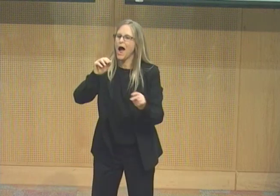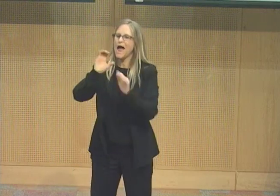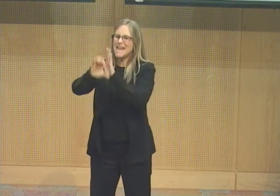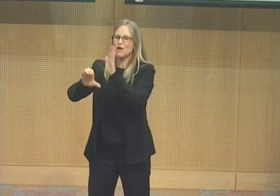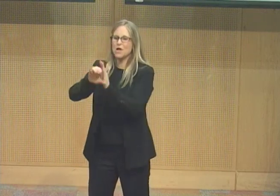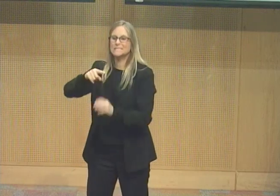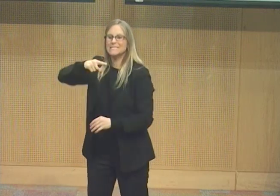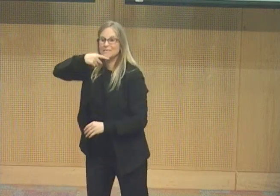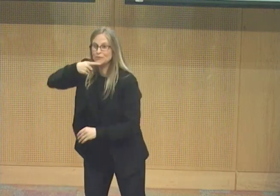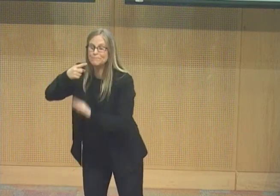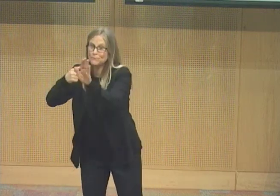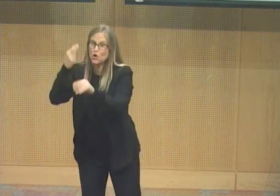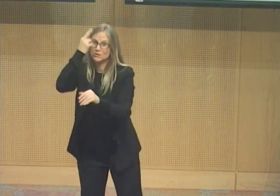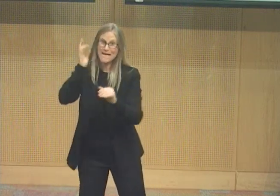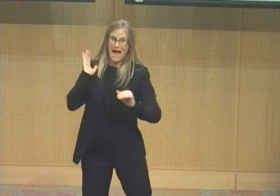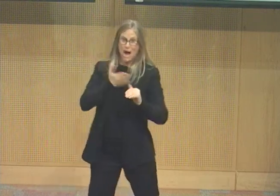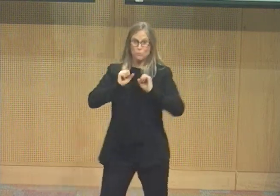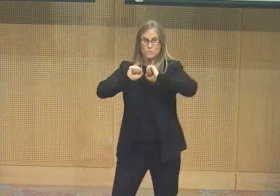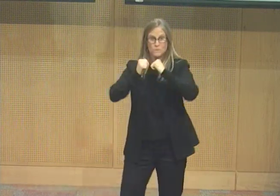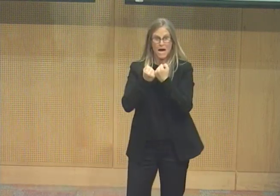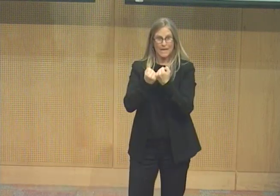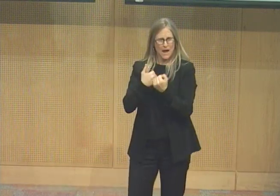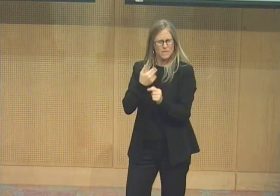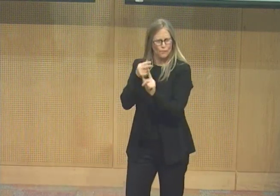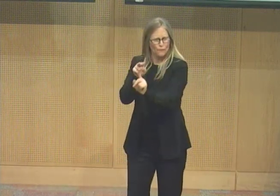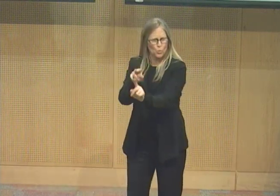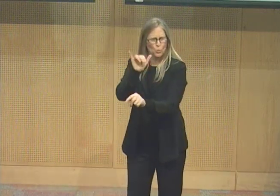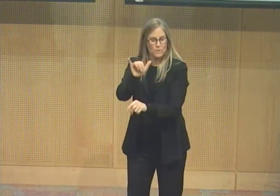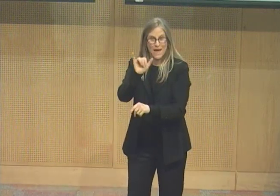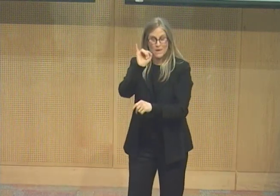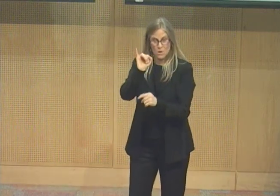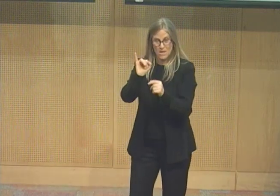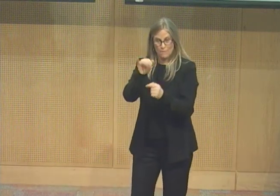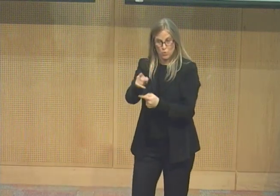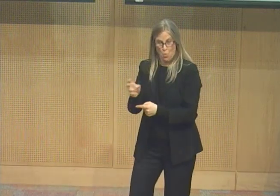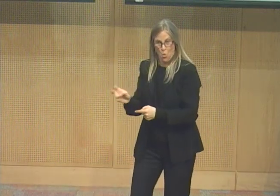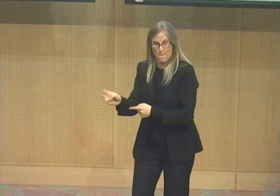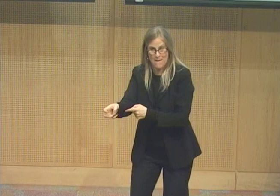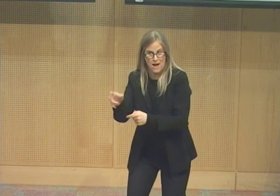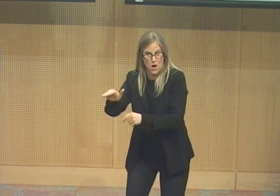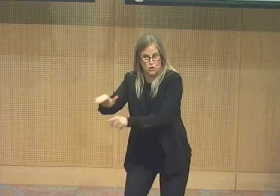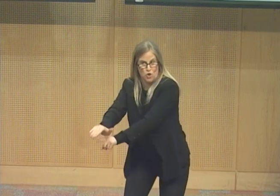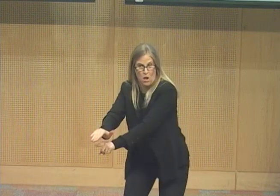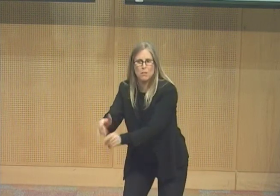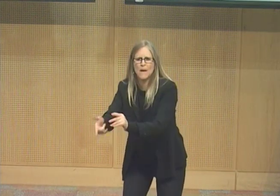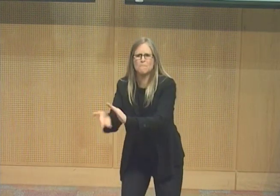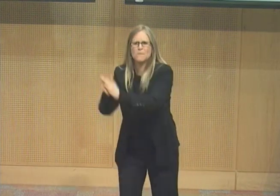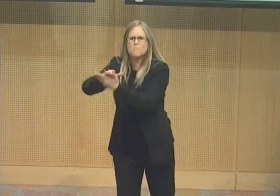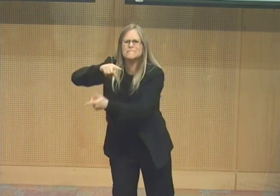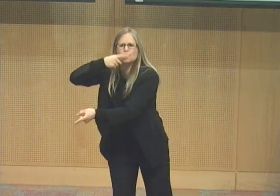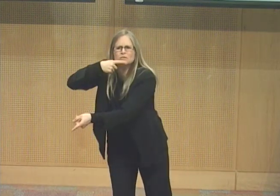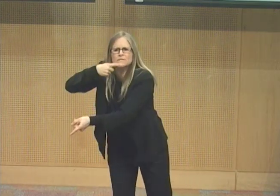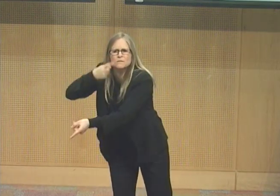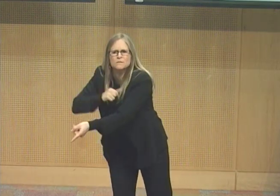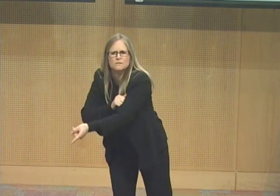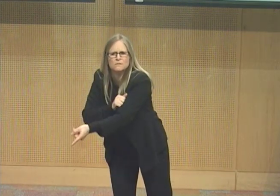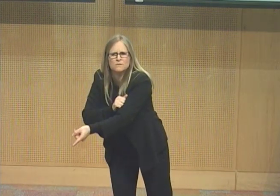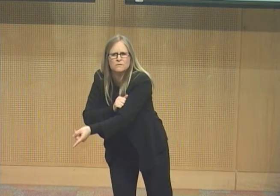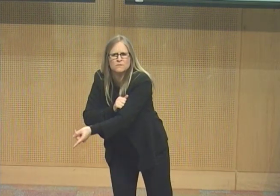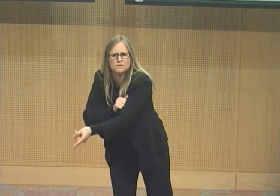And so hearing people and the ability to hear is characterized very differently. If you're talking about a child,